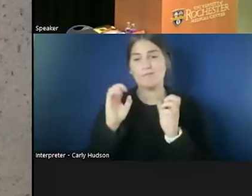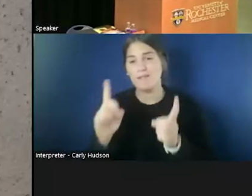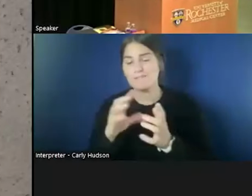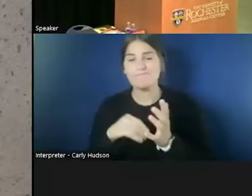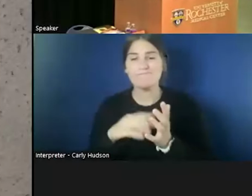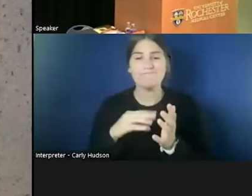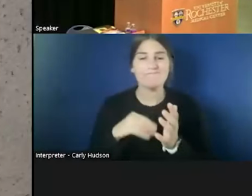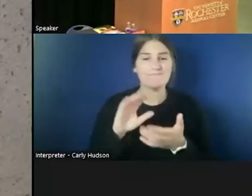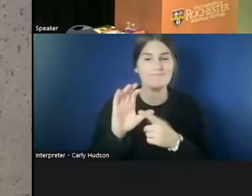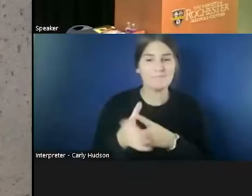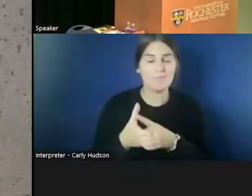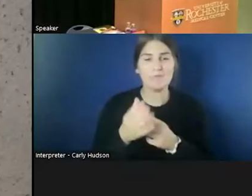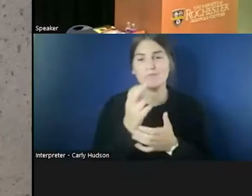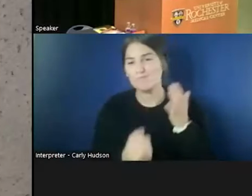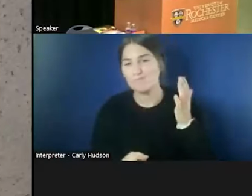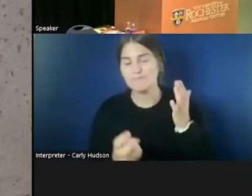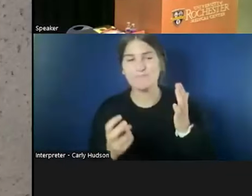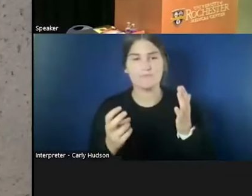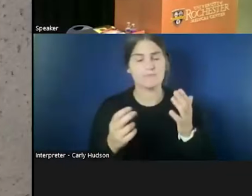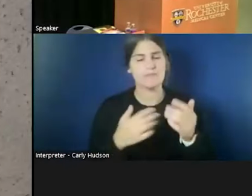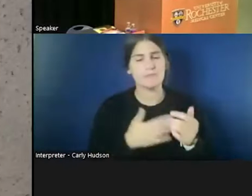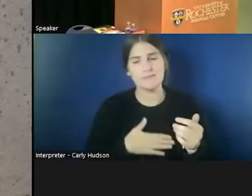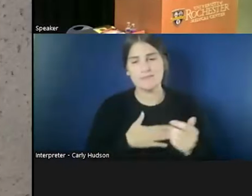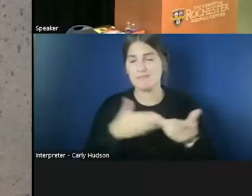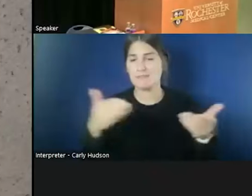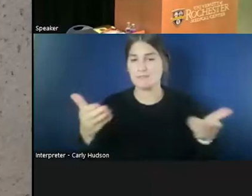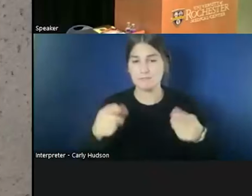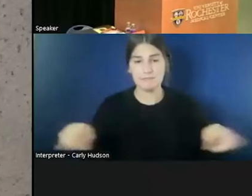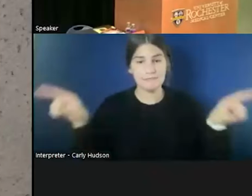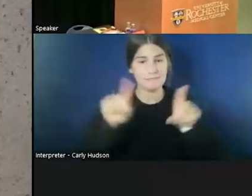culture and I welcome and challenge each and every one of you in the room and everyone on